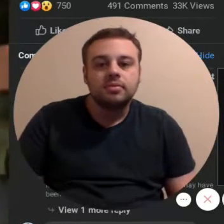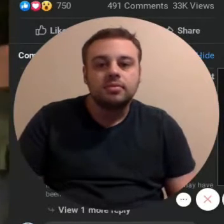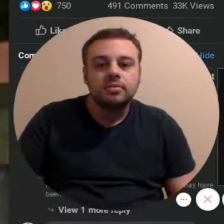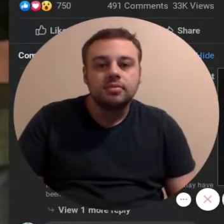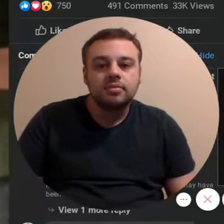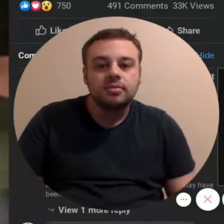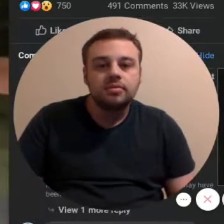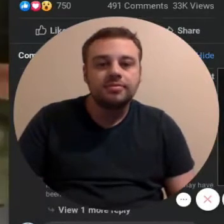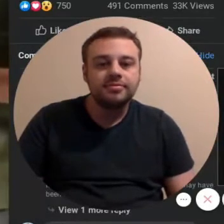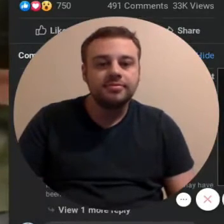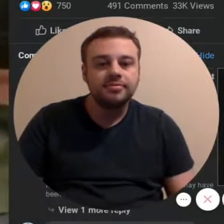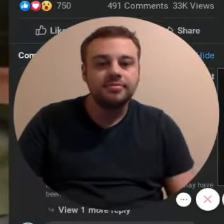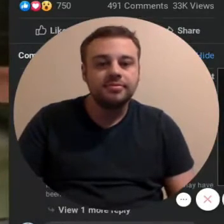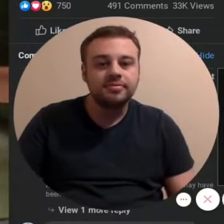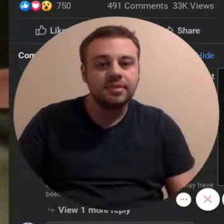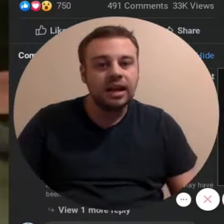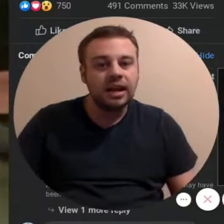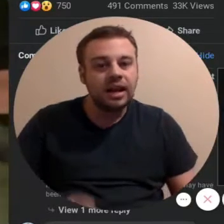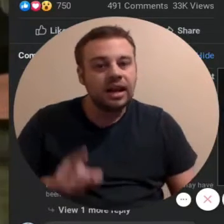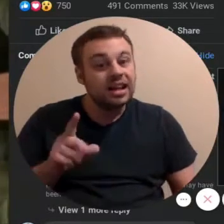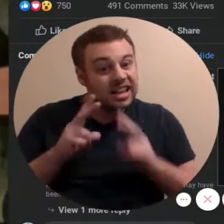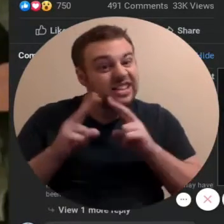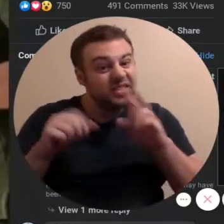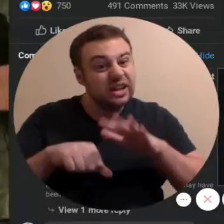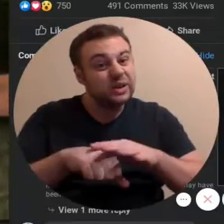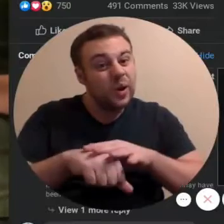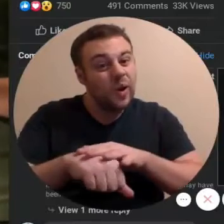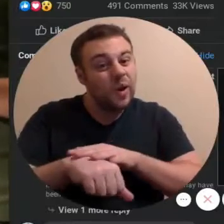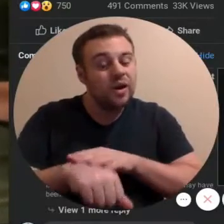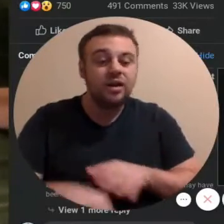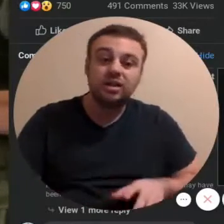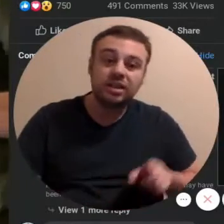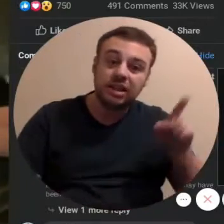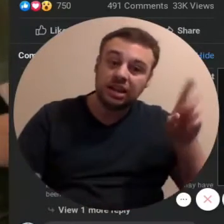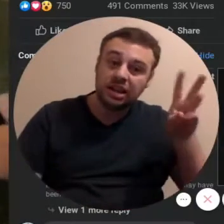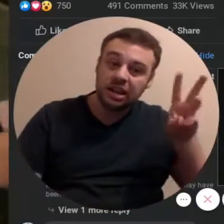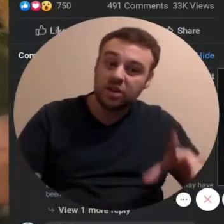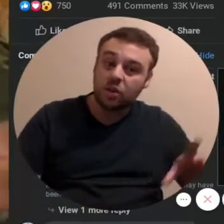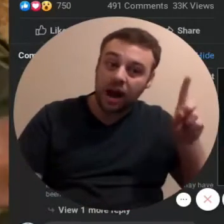Julie: So he is slow. Sloths are super slow. In the wild, they generally have algae on their fur because